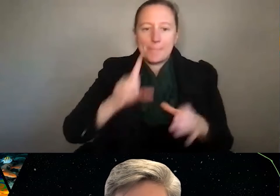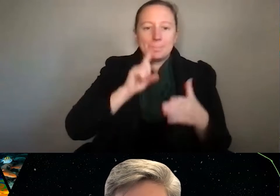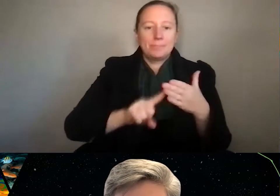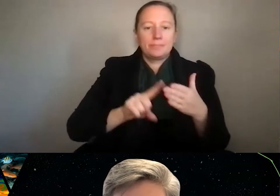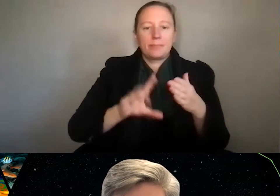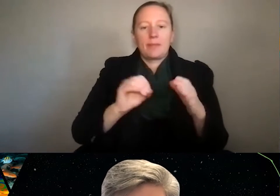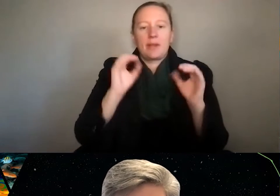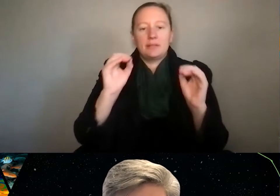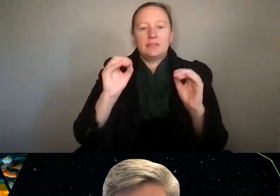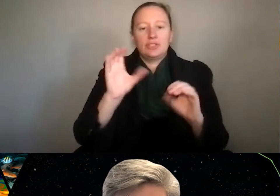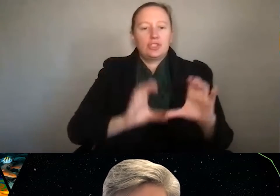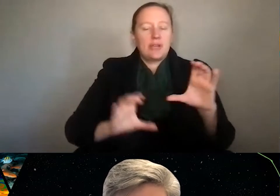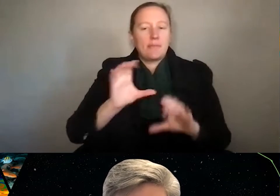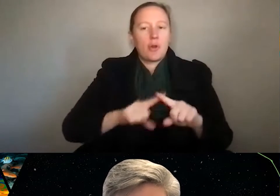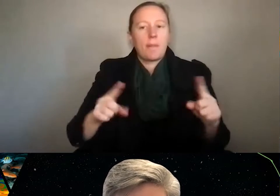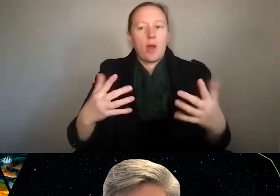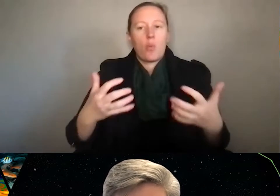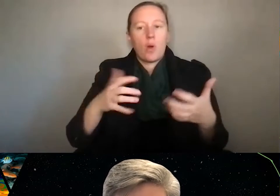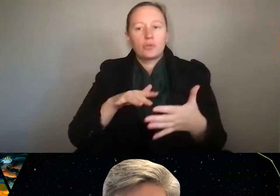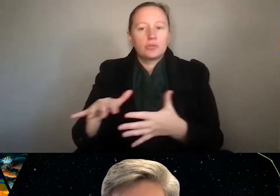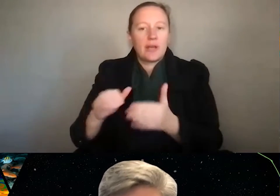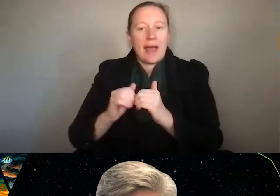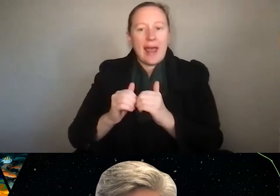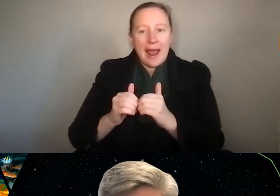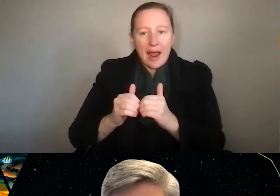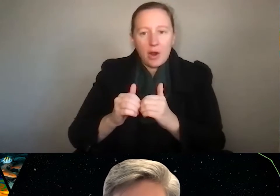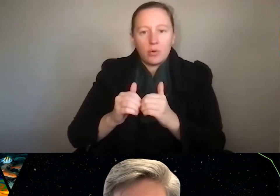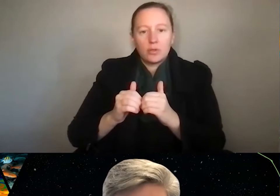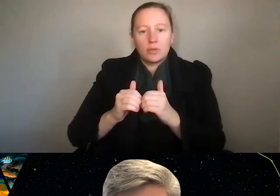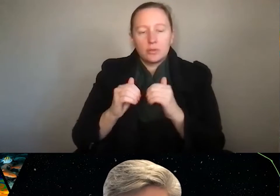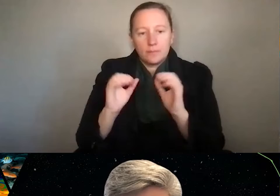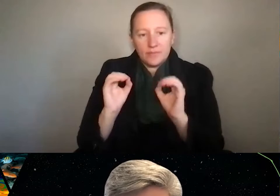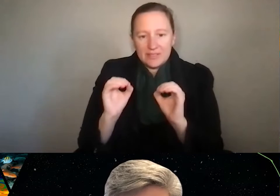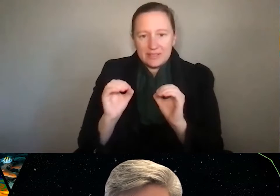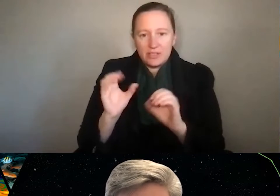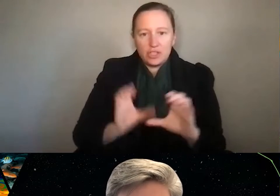but they want to do a study on how you teach chemistry.